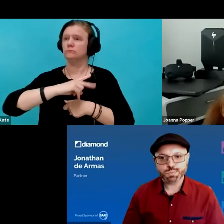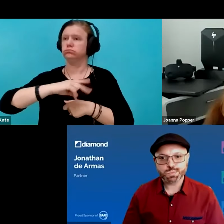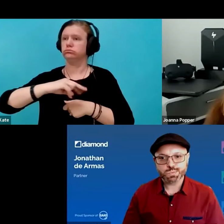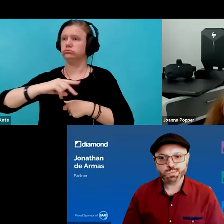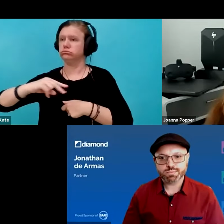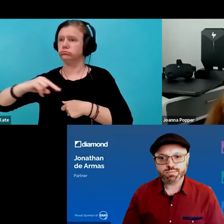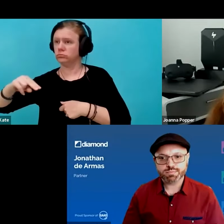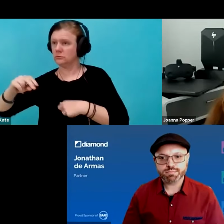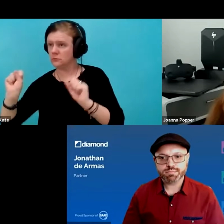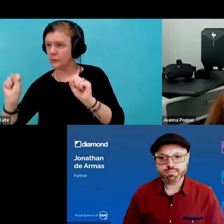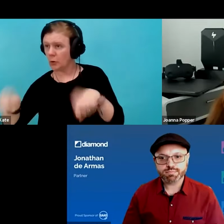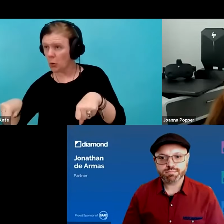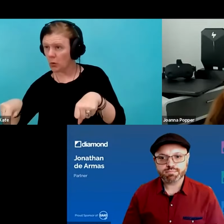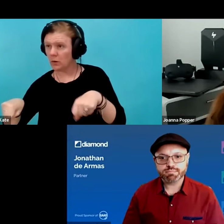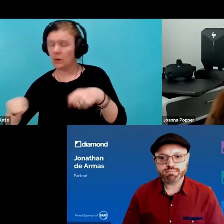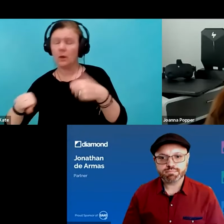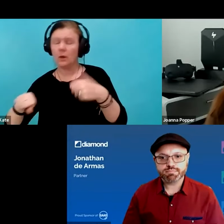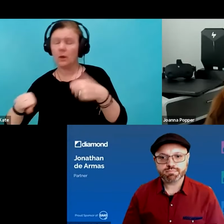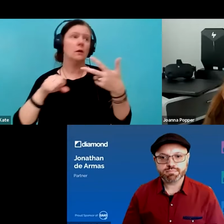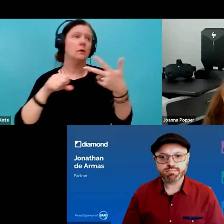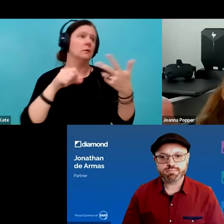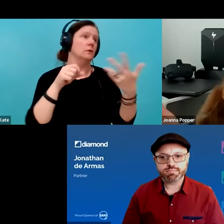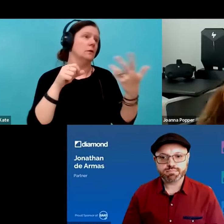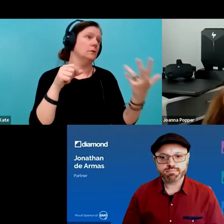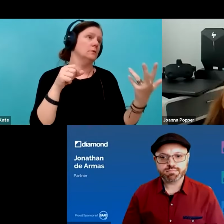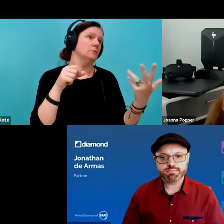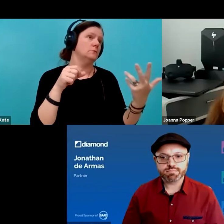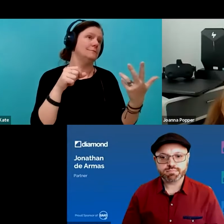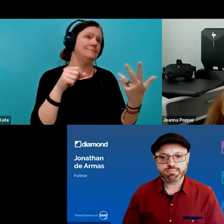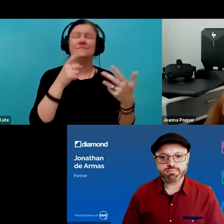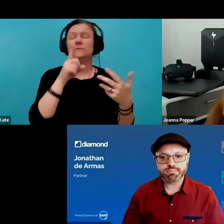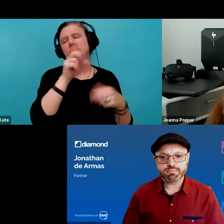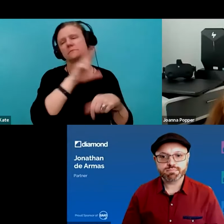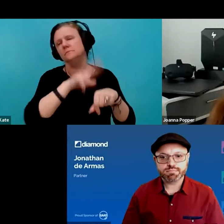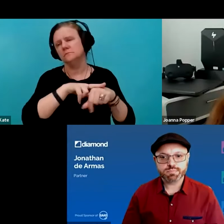The in some, in some cases, the way, and also, of course, it depends on what type